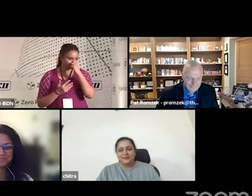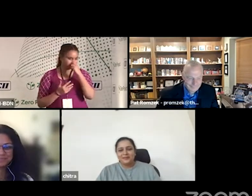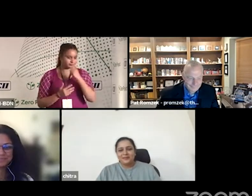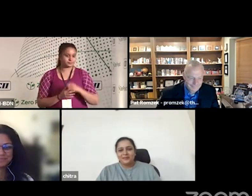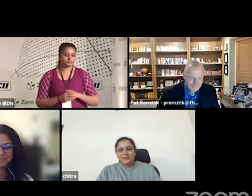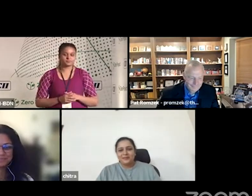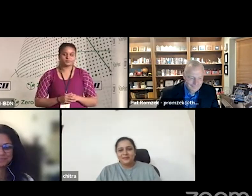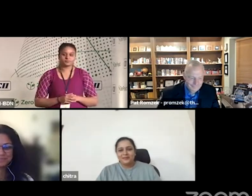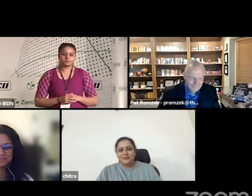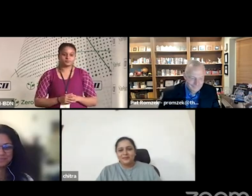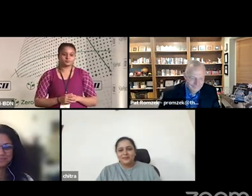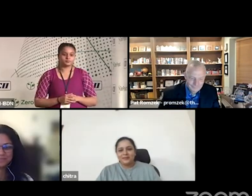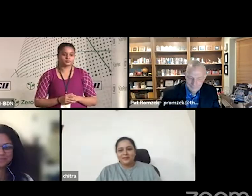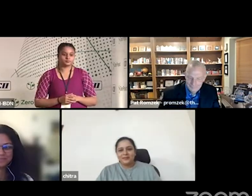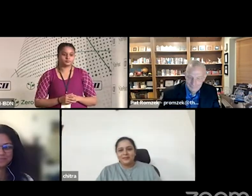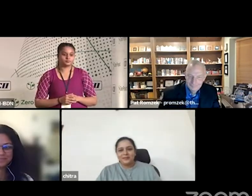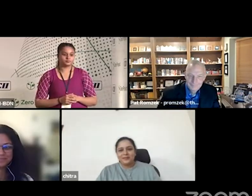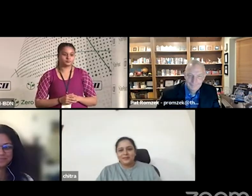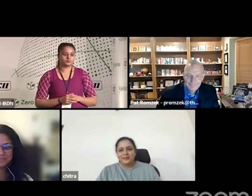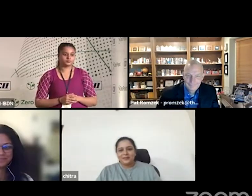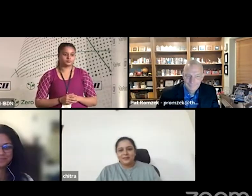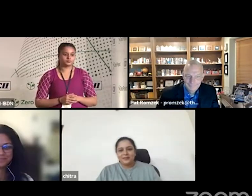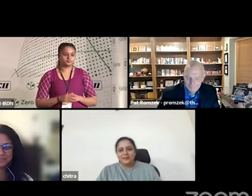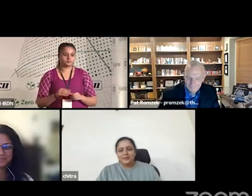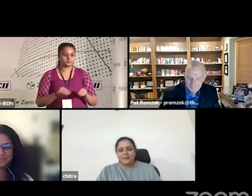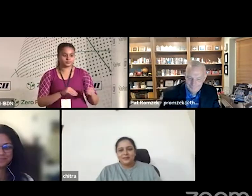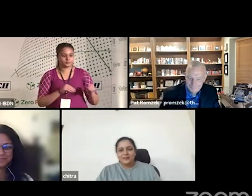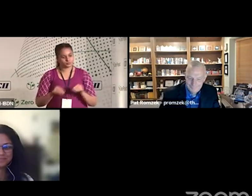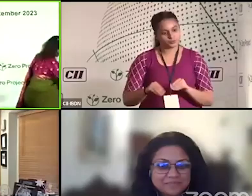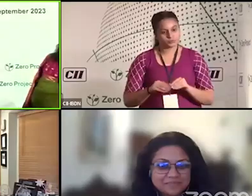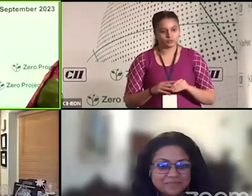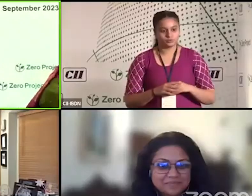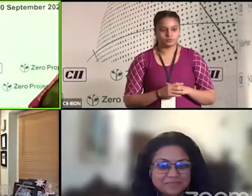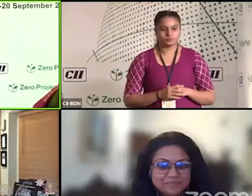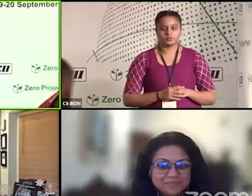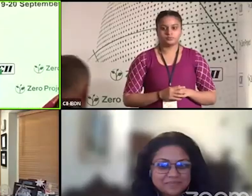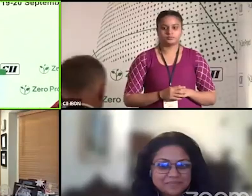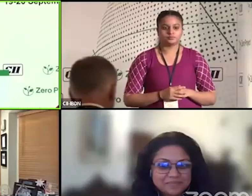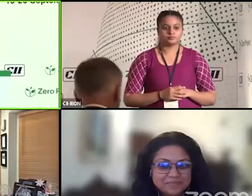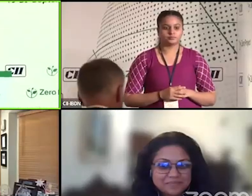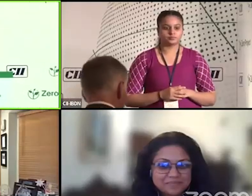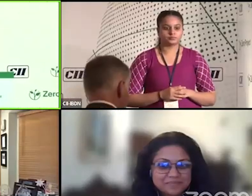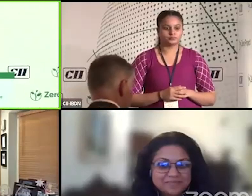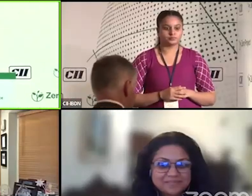We now move to the closing and the wrap up of today